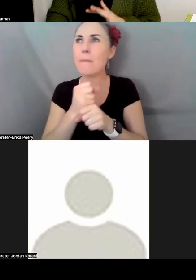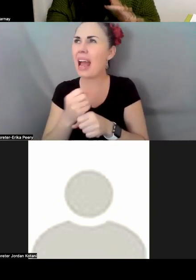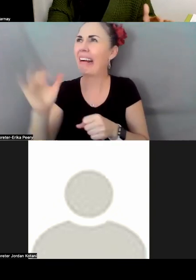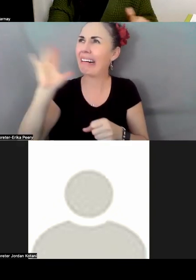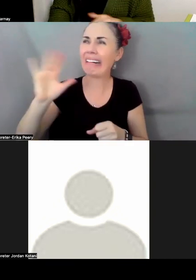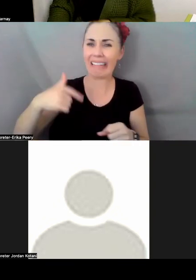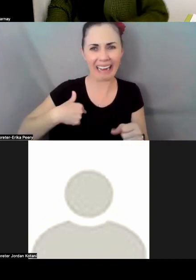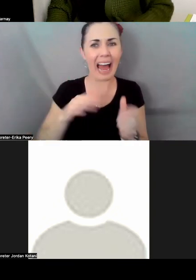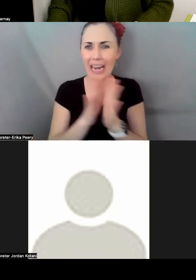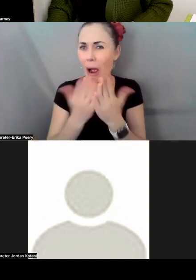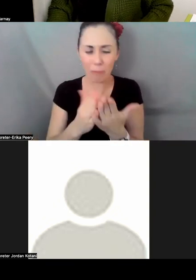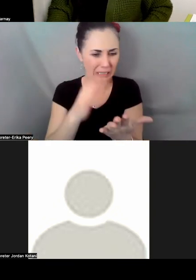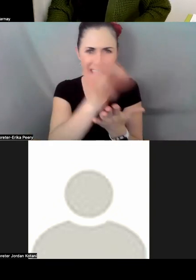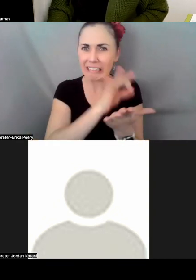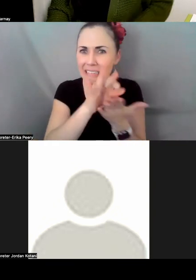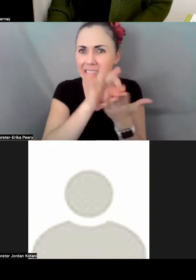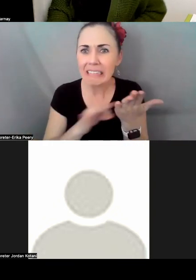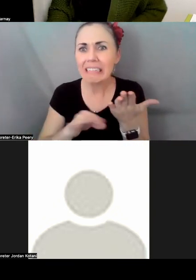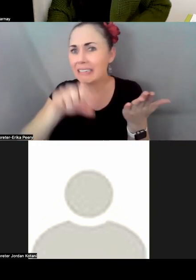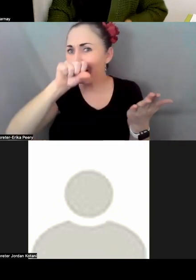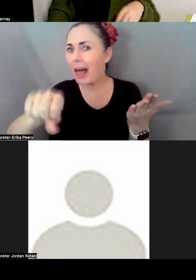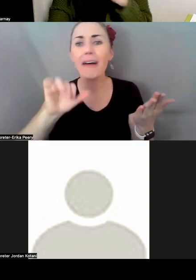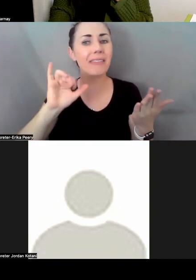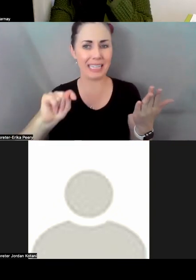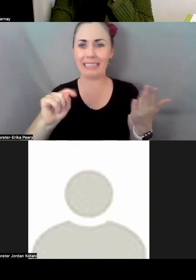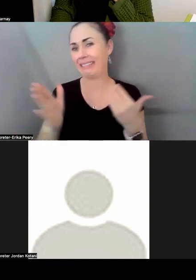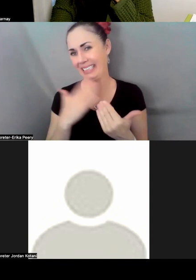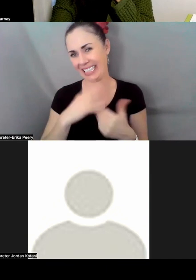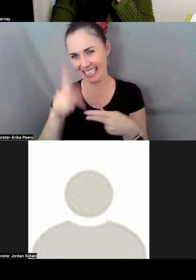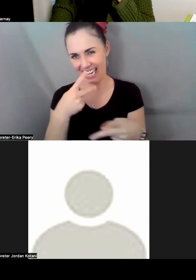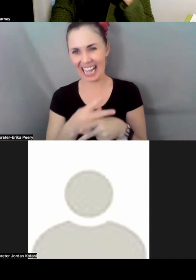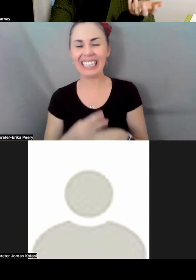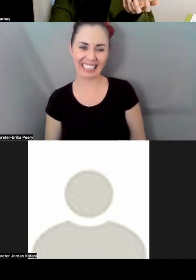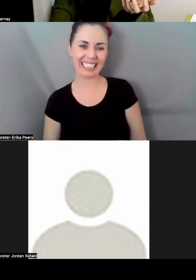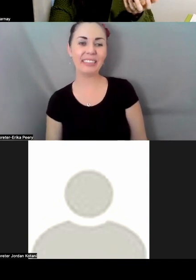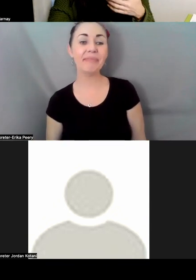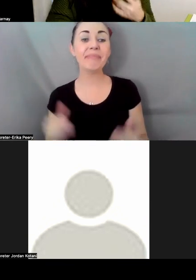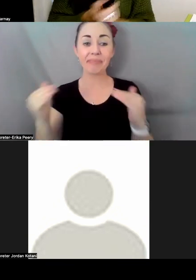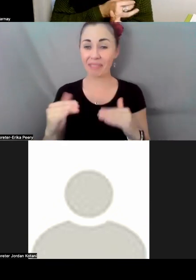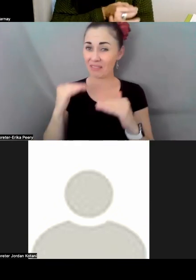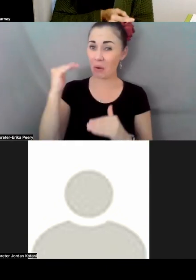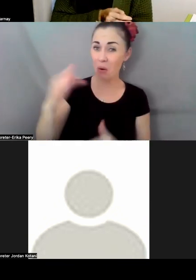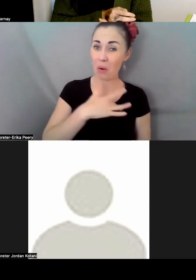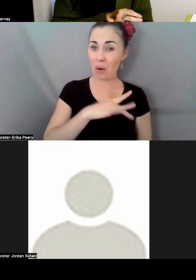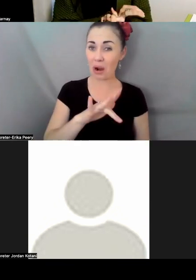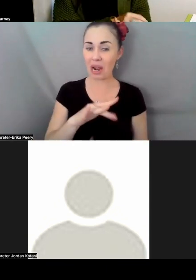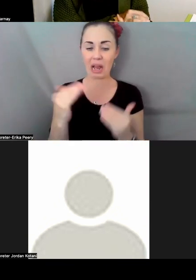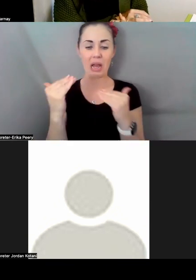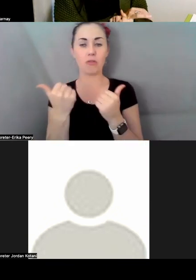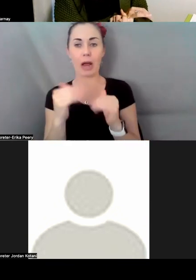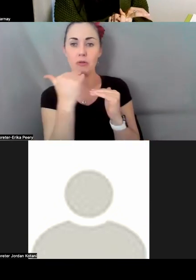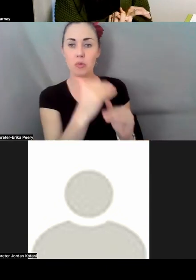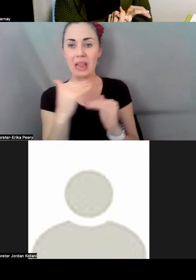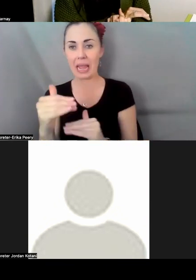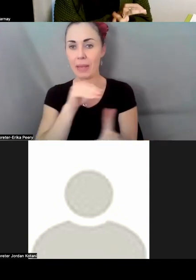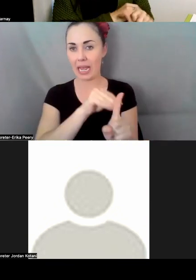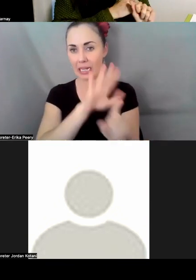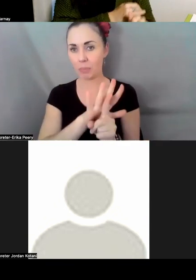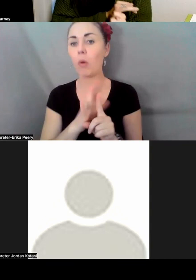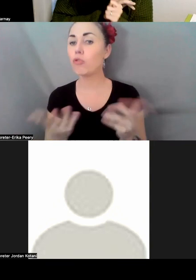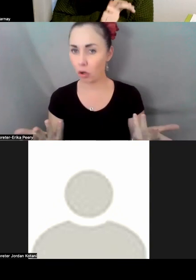Loved them. Easy one. Limit exposure to smell as much as possible. I have worked with kids